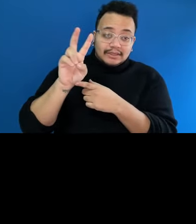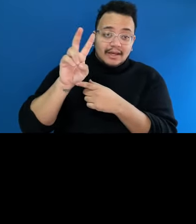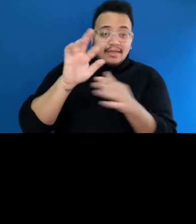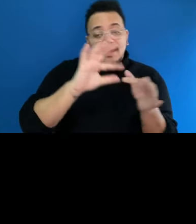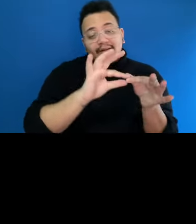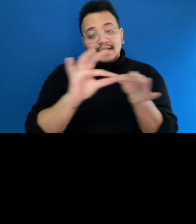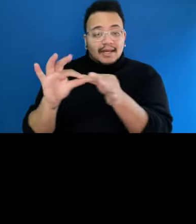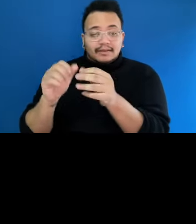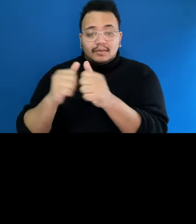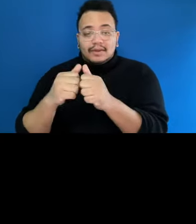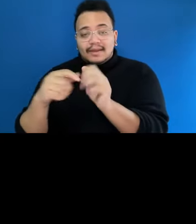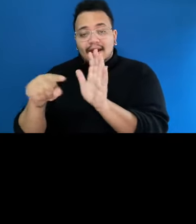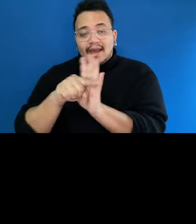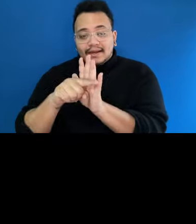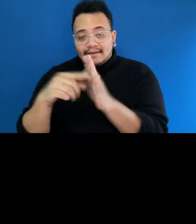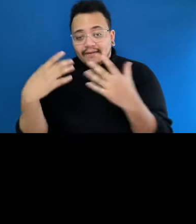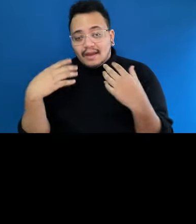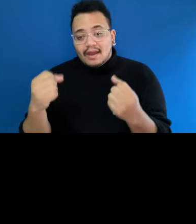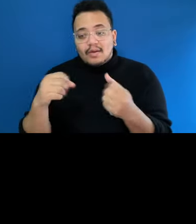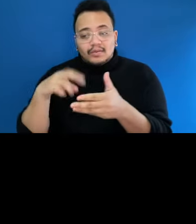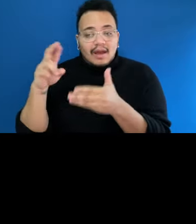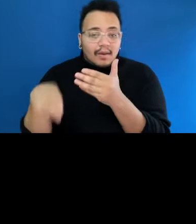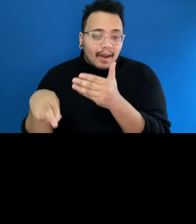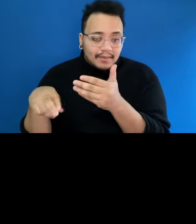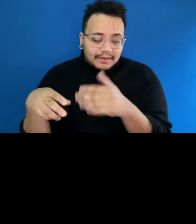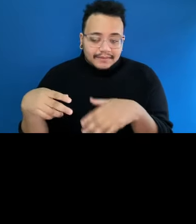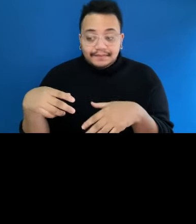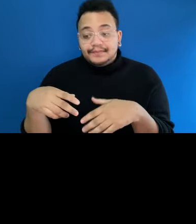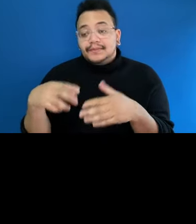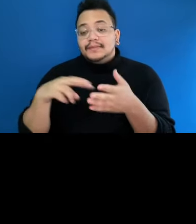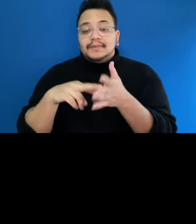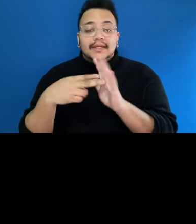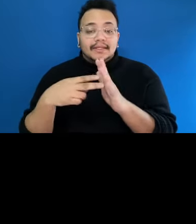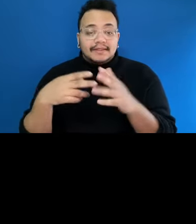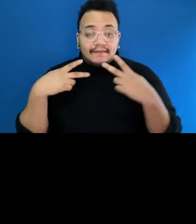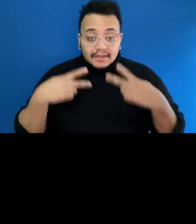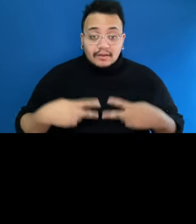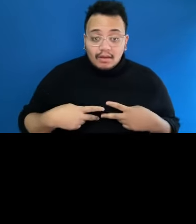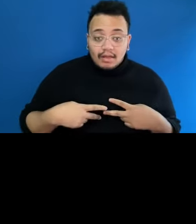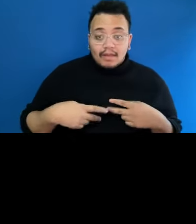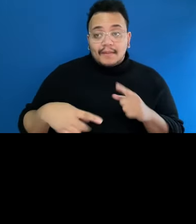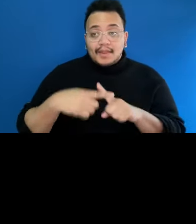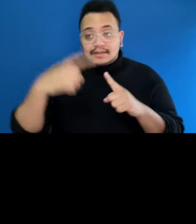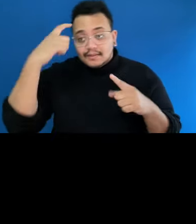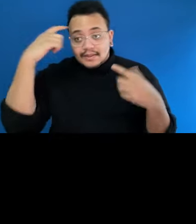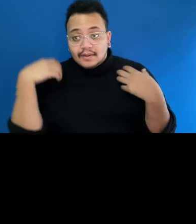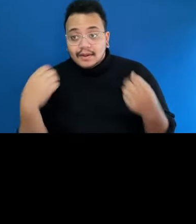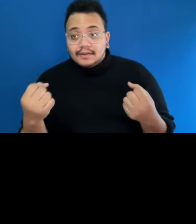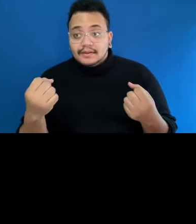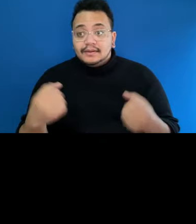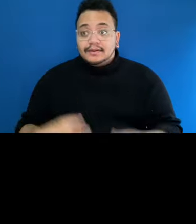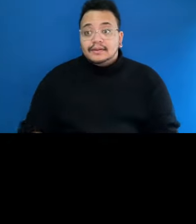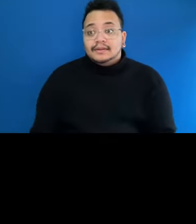And when we're talking about health outcomes, we're talking physical health as well as mental health. Next slide please.